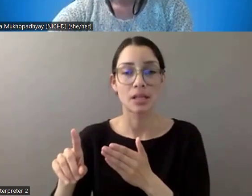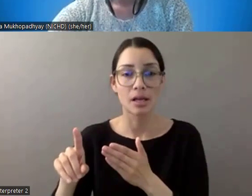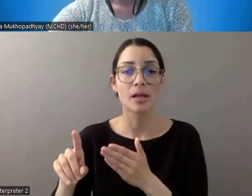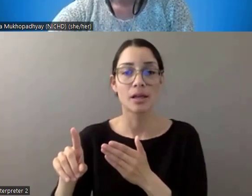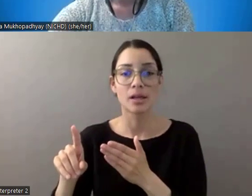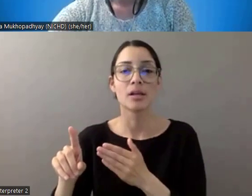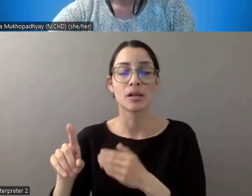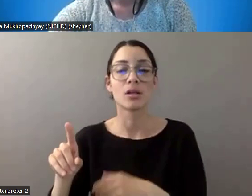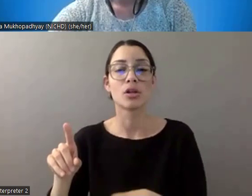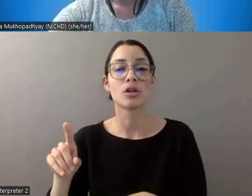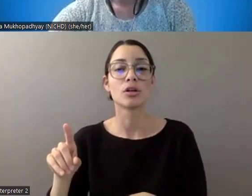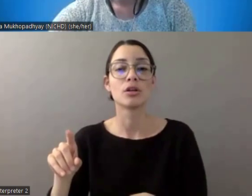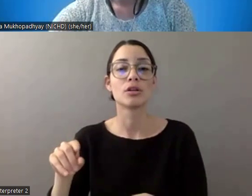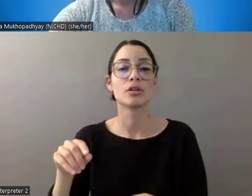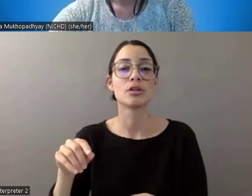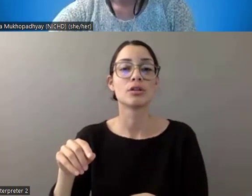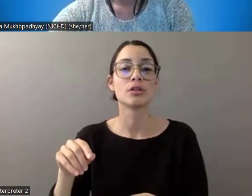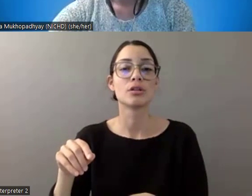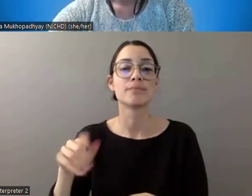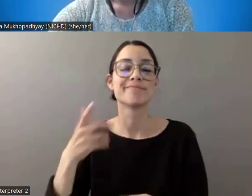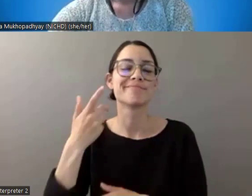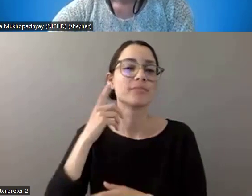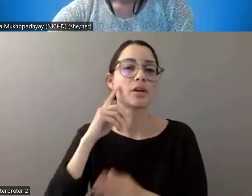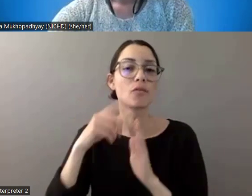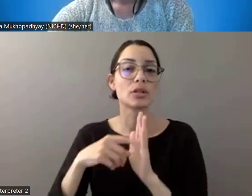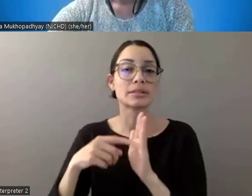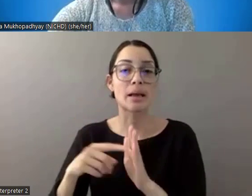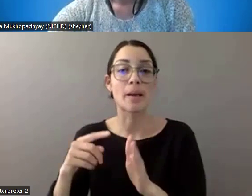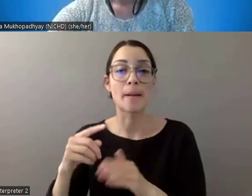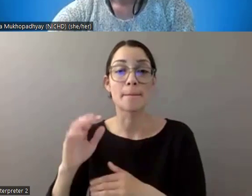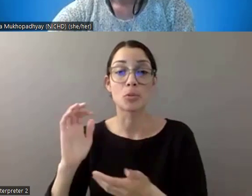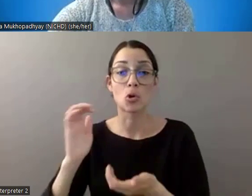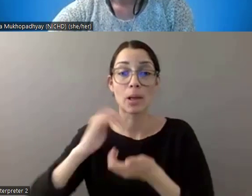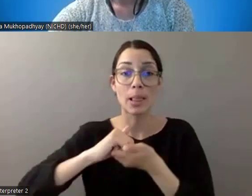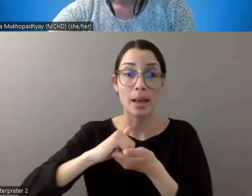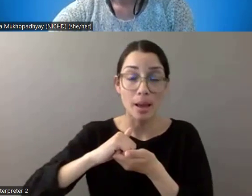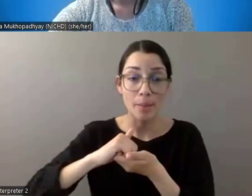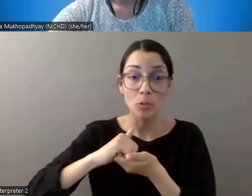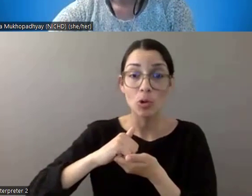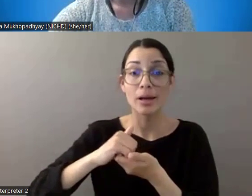the collaborator or a co-investigator has to specify a percentage of time for the project,